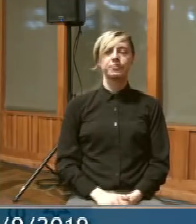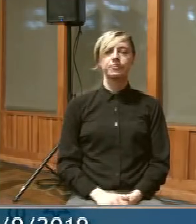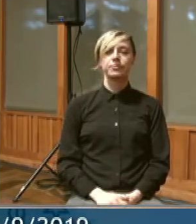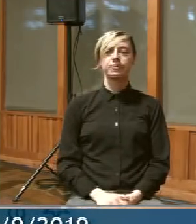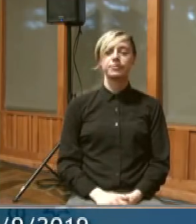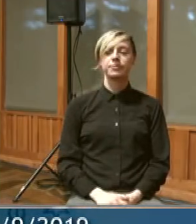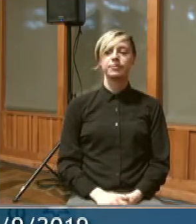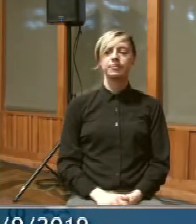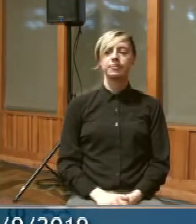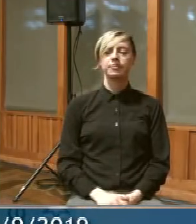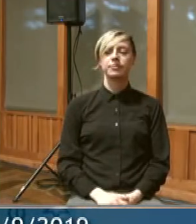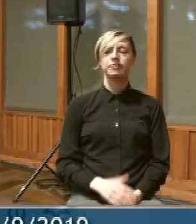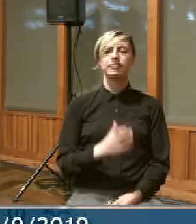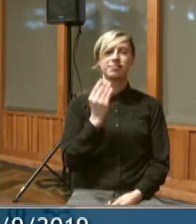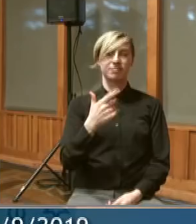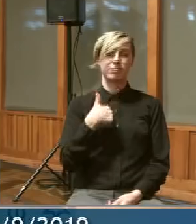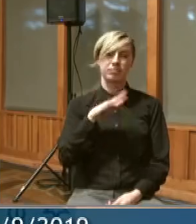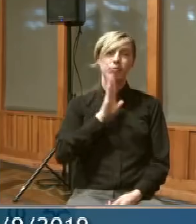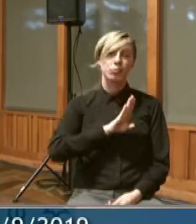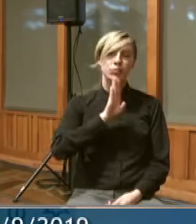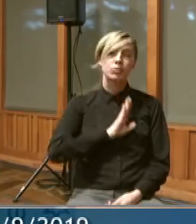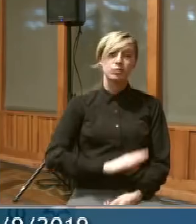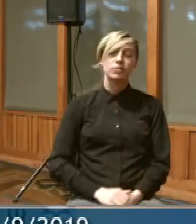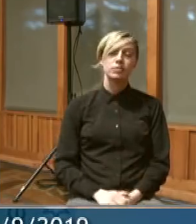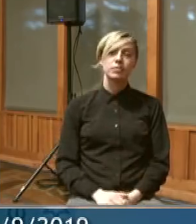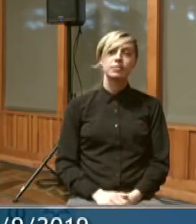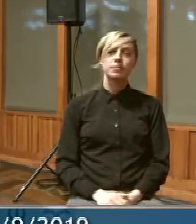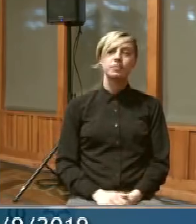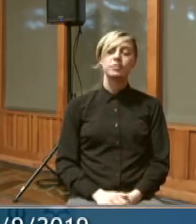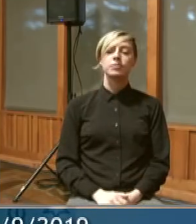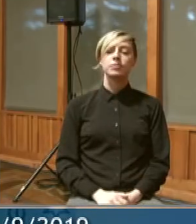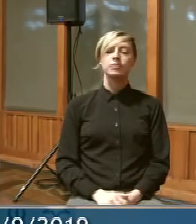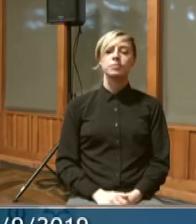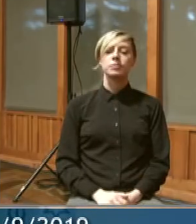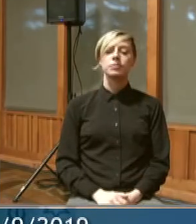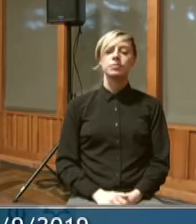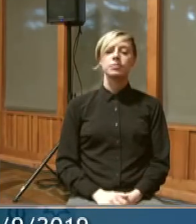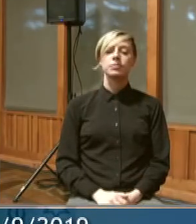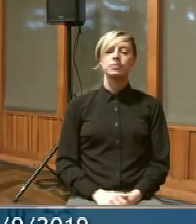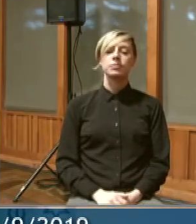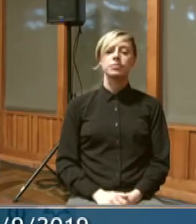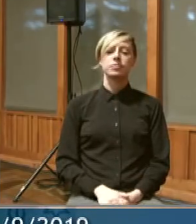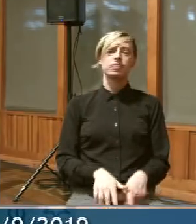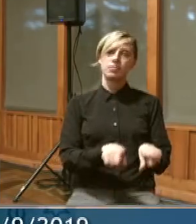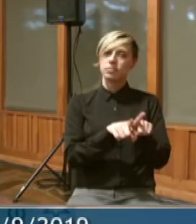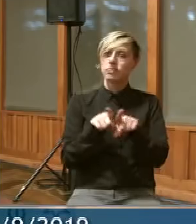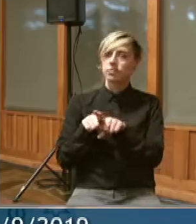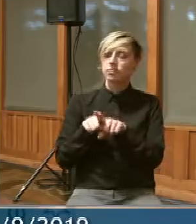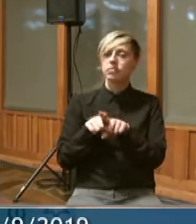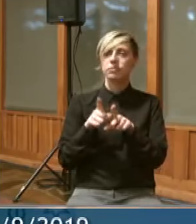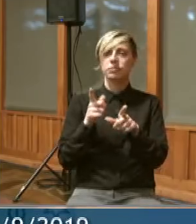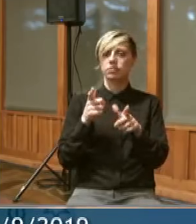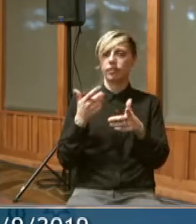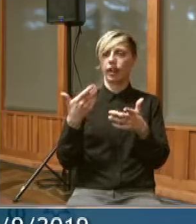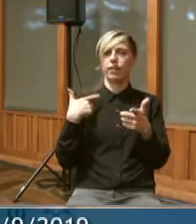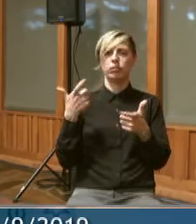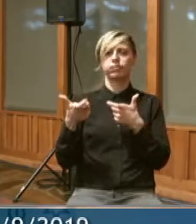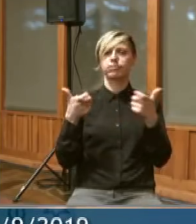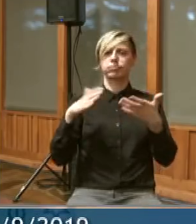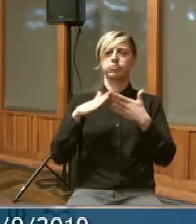I FEEL LIKE THIS IS REALLY FASCIST, THE CHANGES YOU'RE PROPOSING. AND I'M